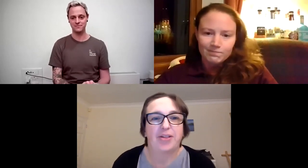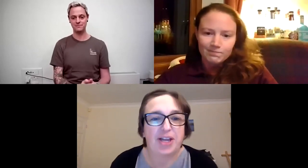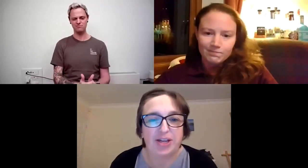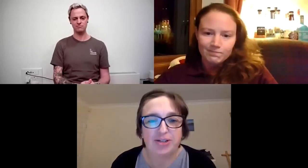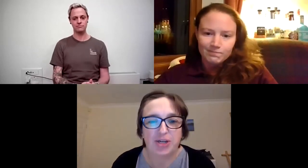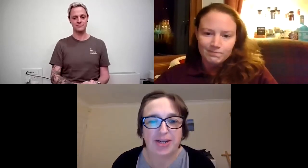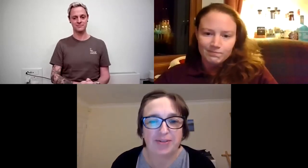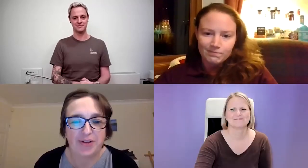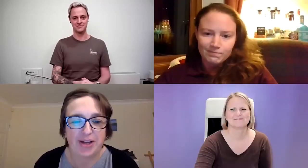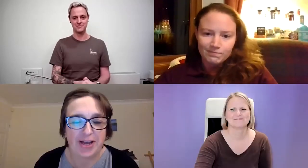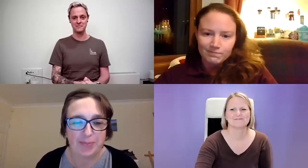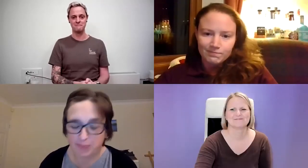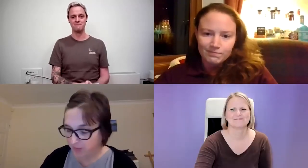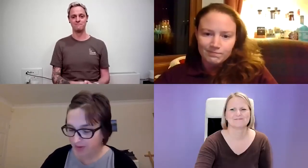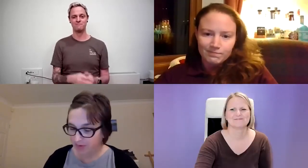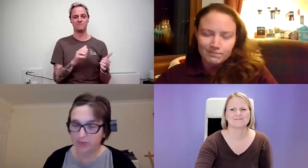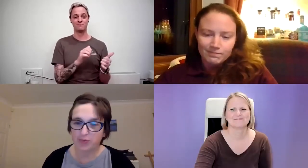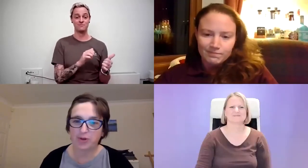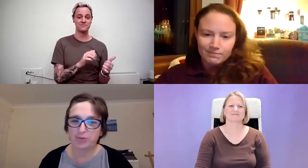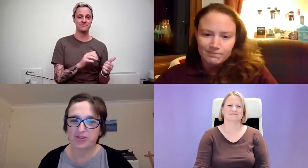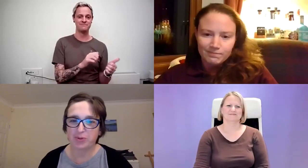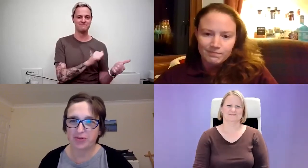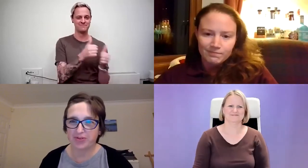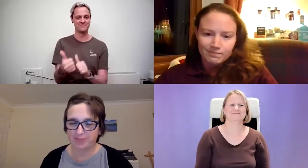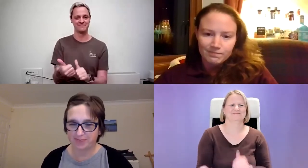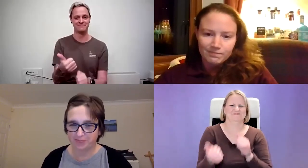[DENISE] Thank you, Joanna, for your response.